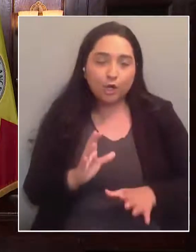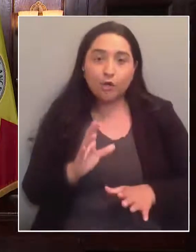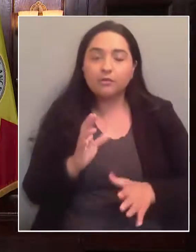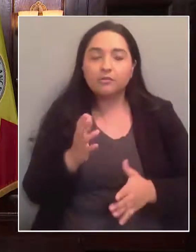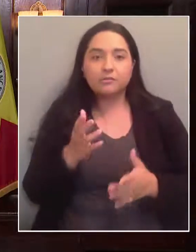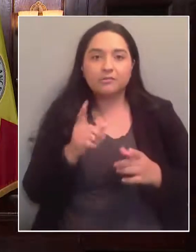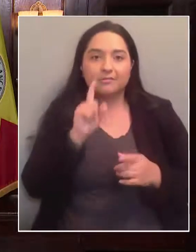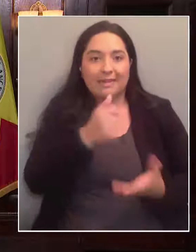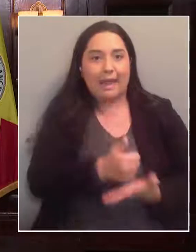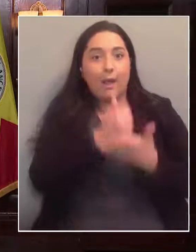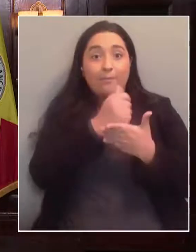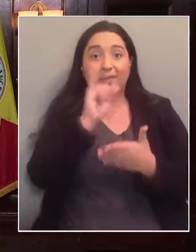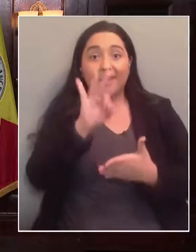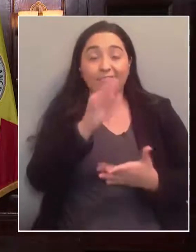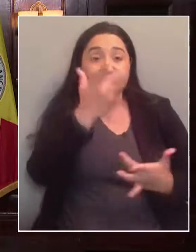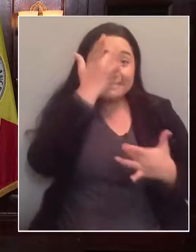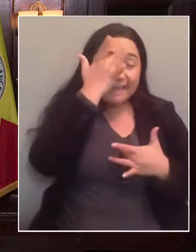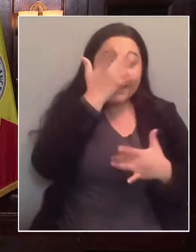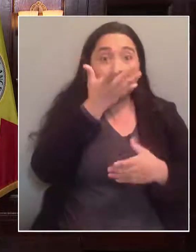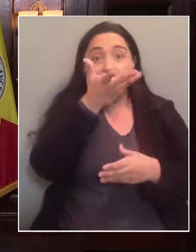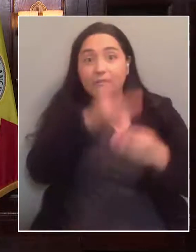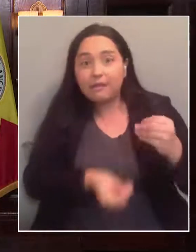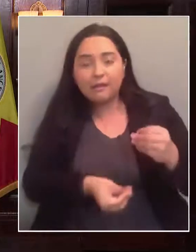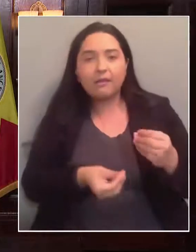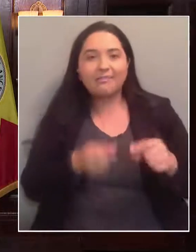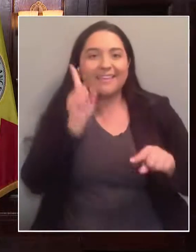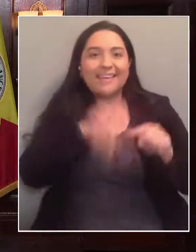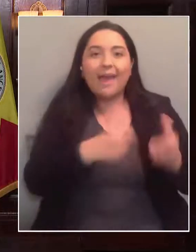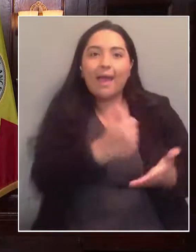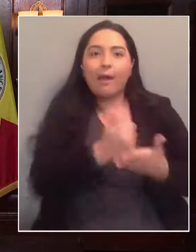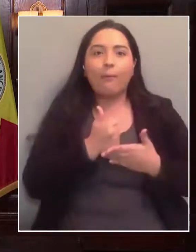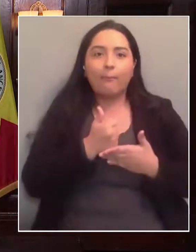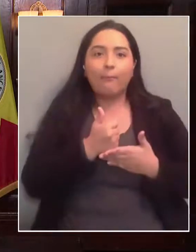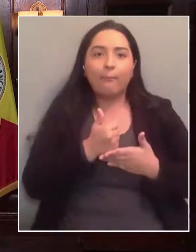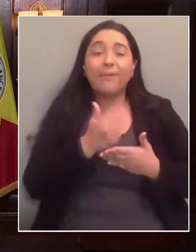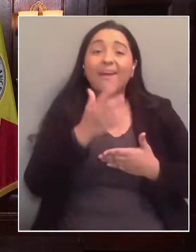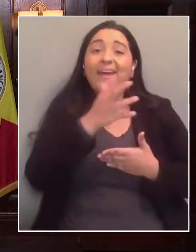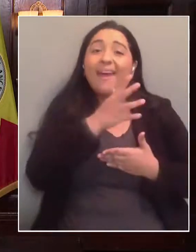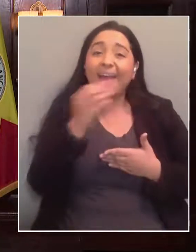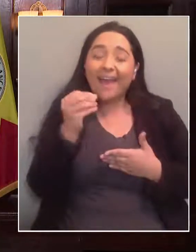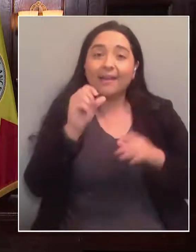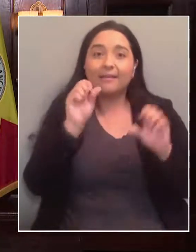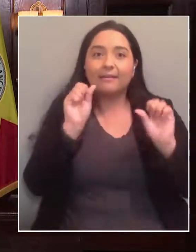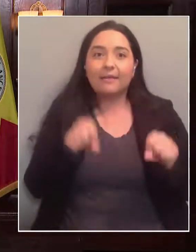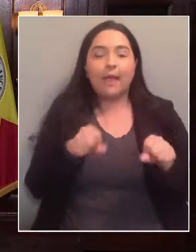OUT; OR WORSE, THEY'RE DEAD. THEY ARE MOST RISK AT SPREADING.